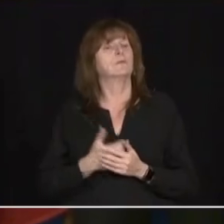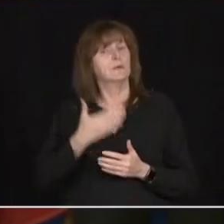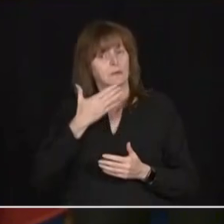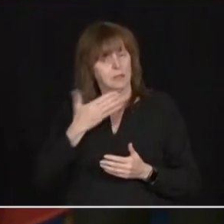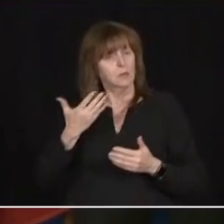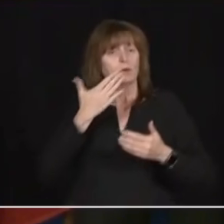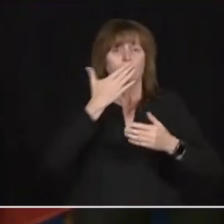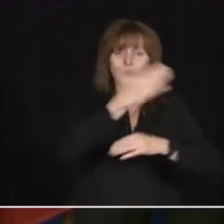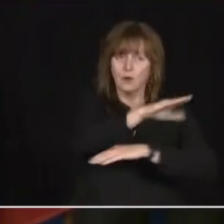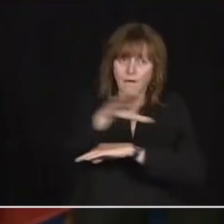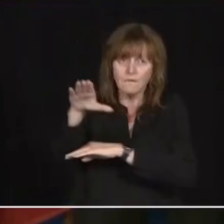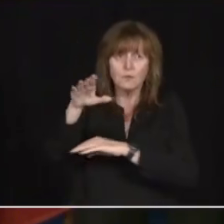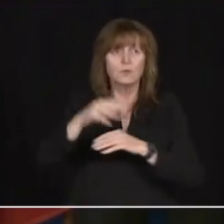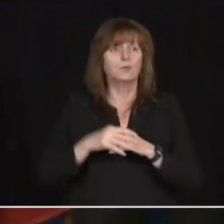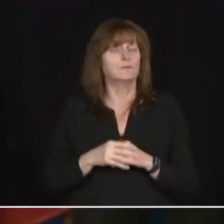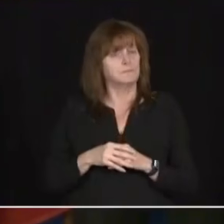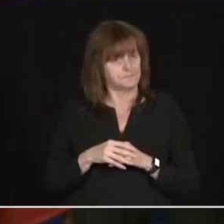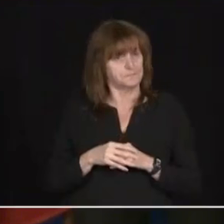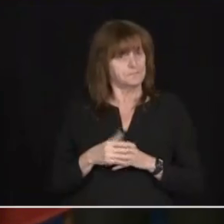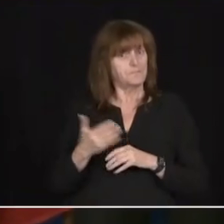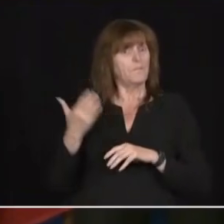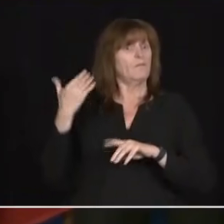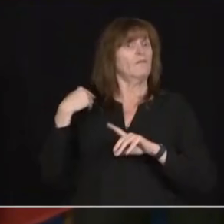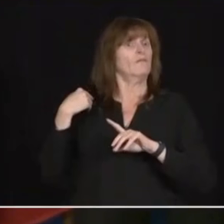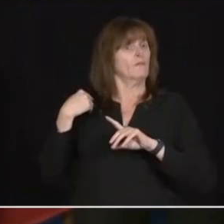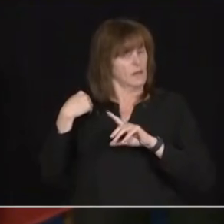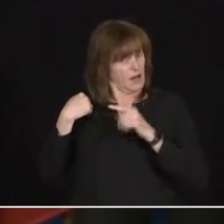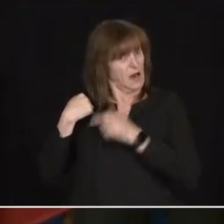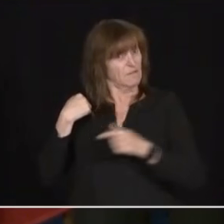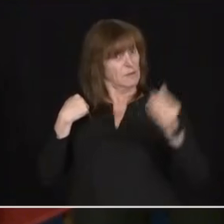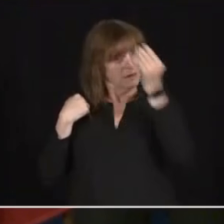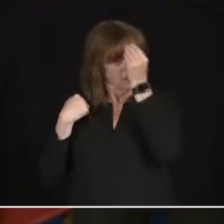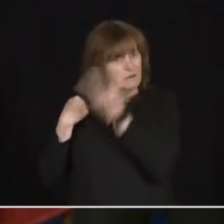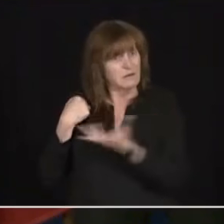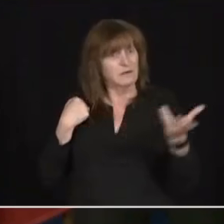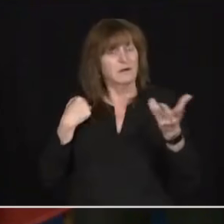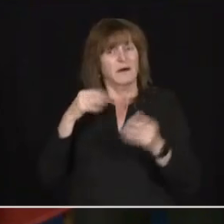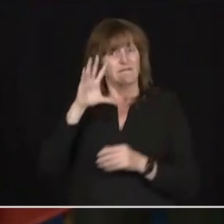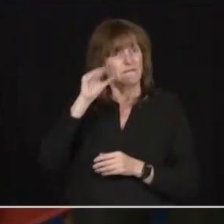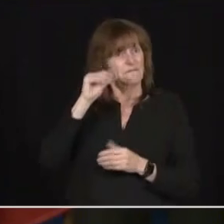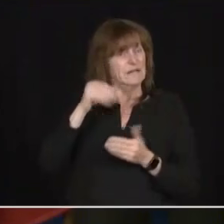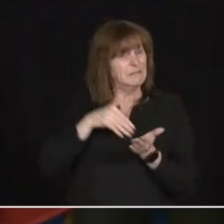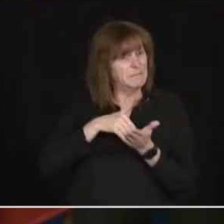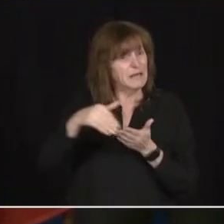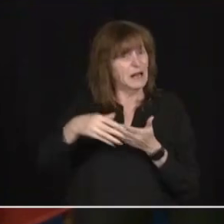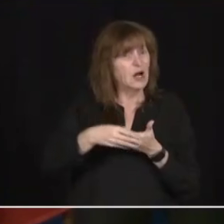Last month our government announced $50 million to help businesses find solutions to